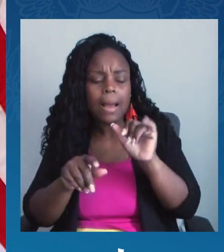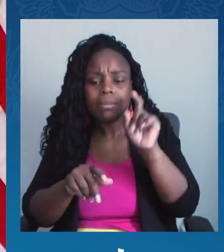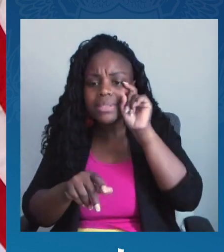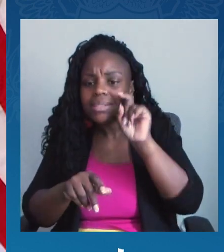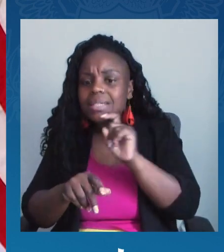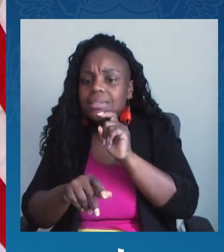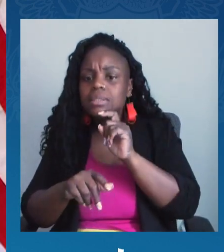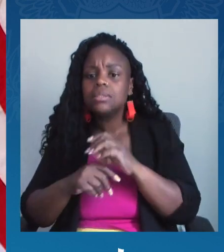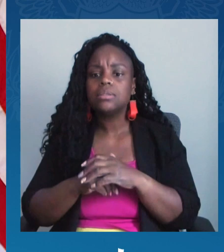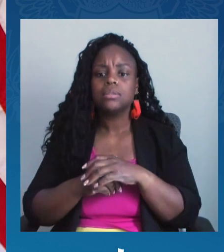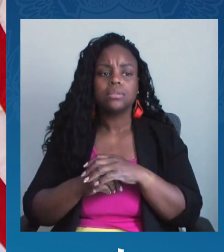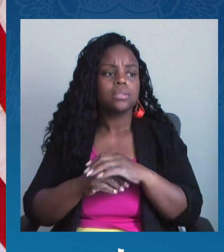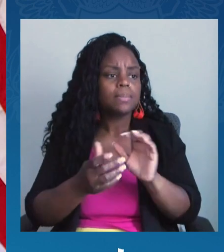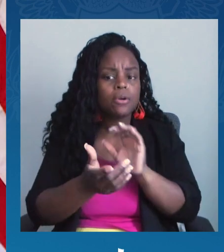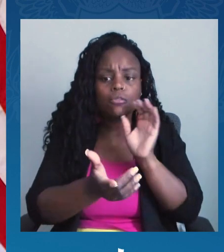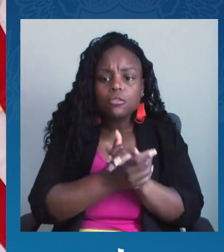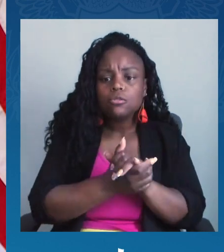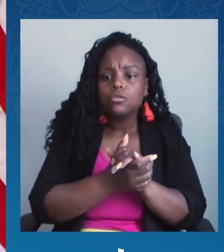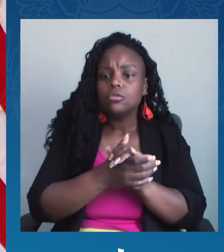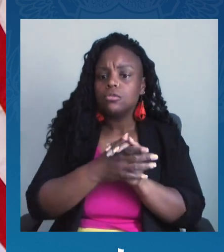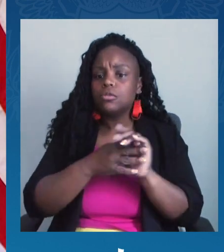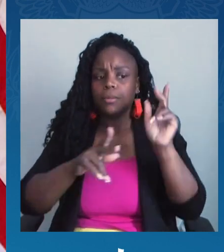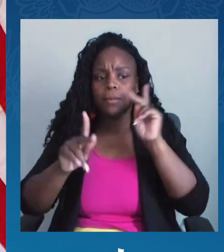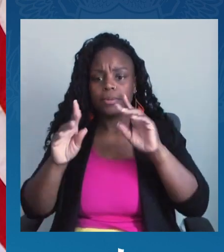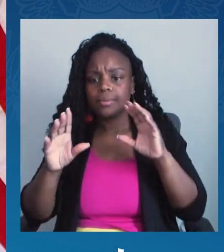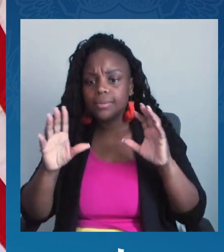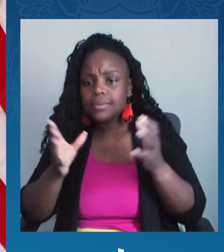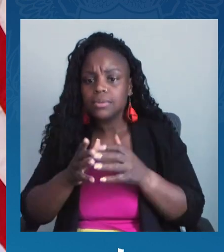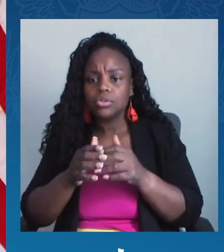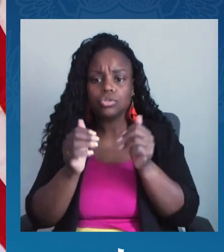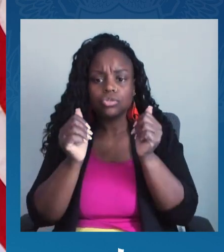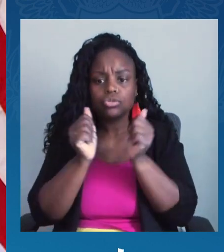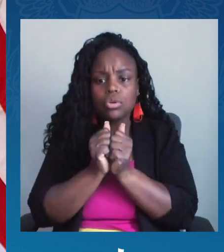seeing how much we have in common to fuel this movement,